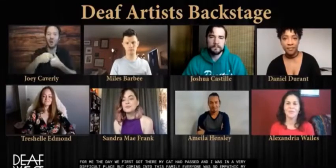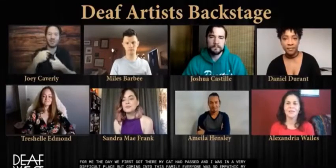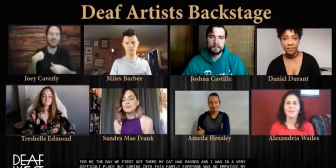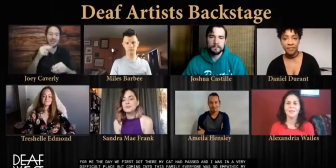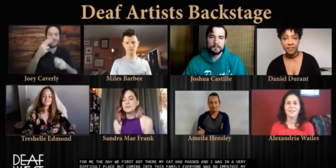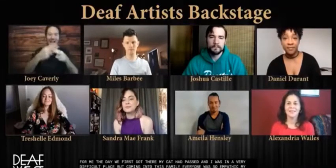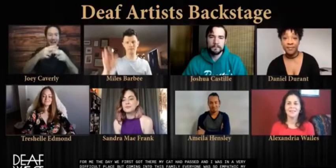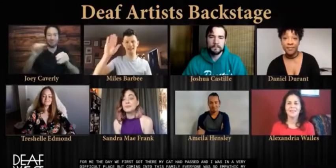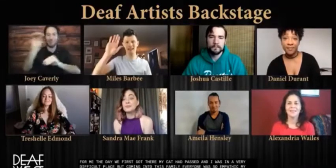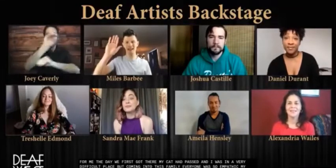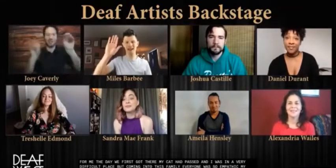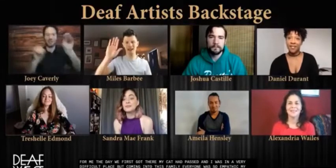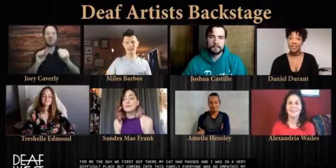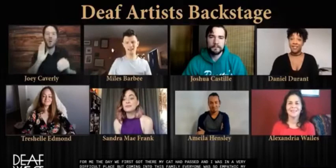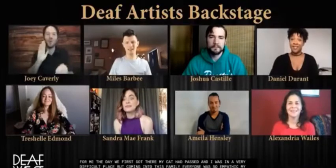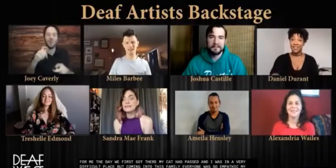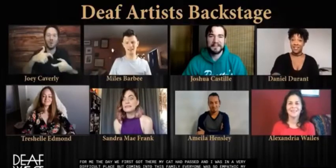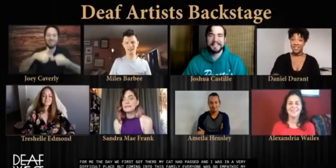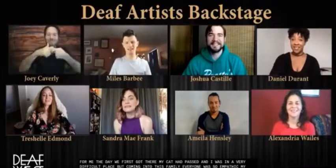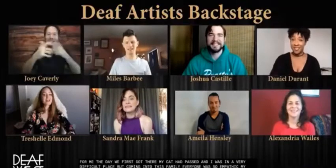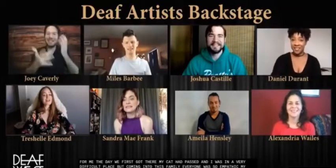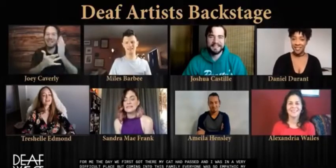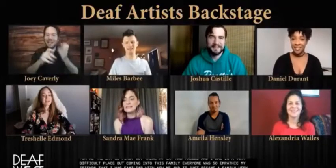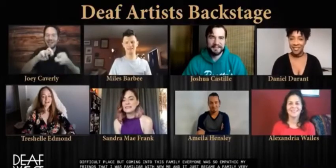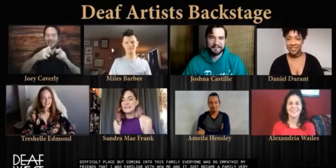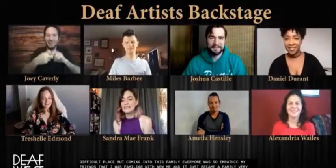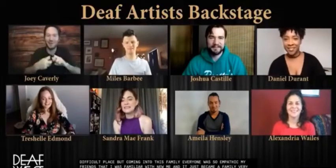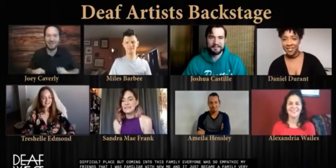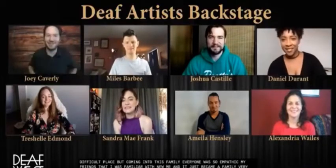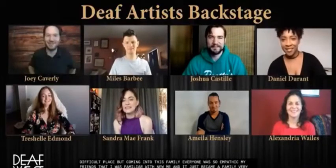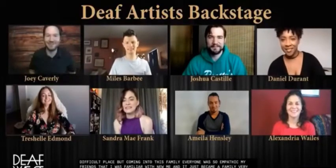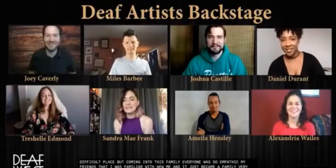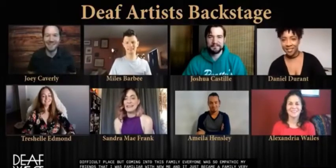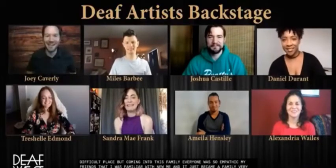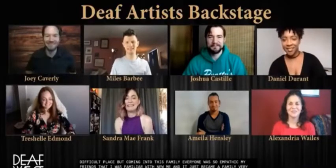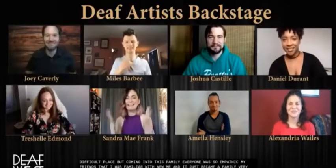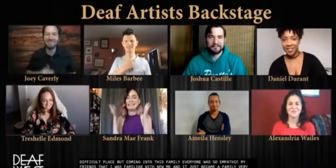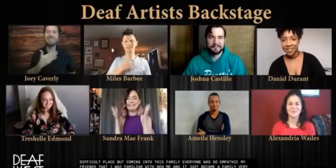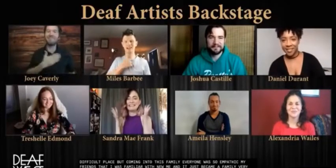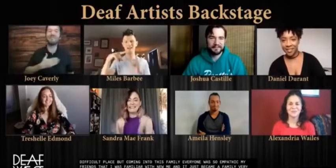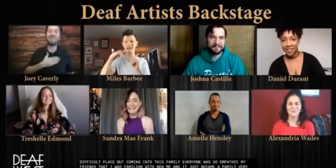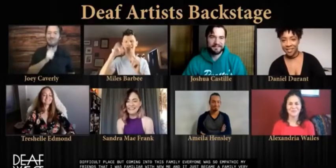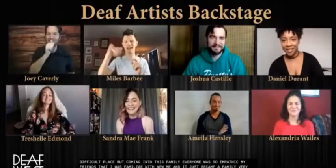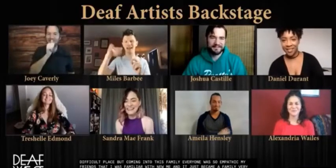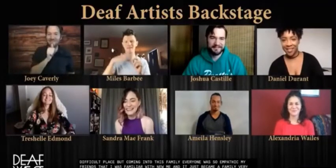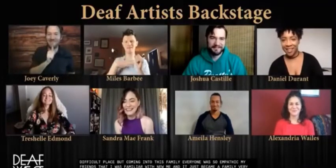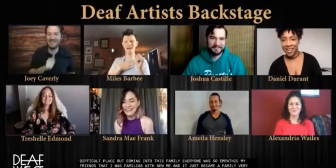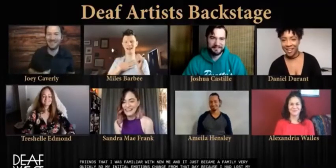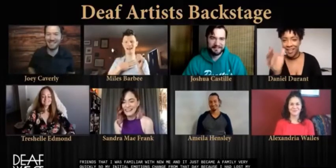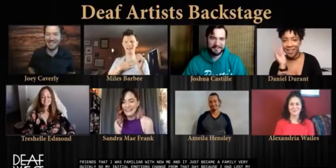Joey: We're going to hold because Josh has come back to us right now. We're having some technical difficulties. So, give us just a minute.